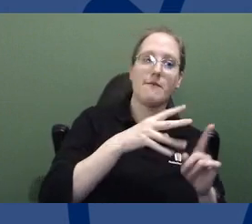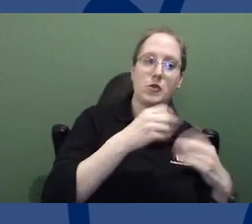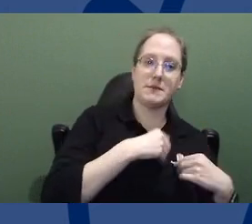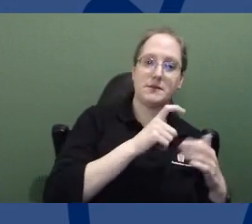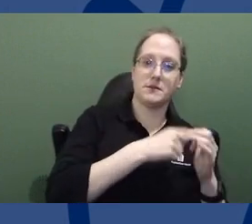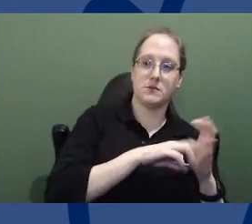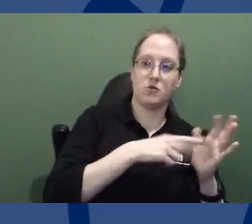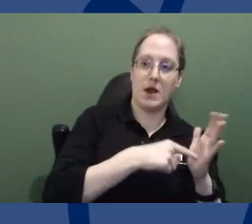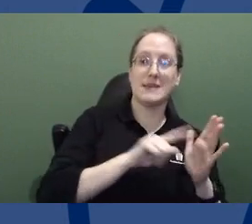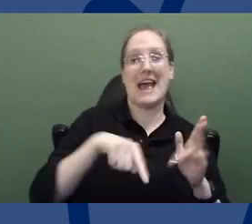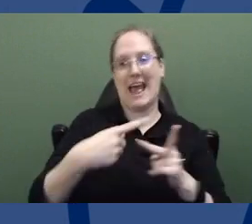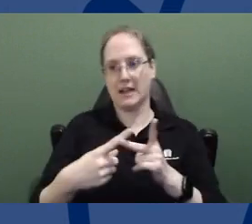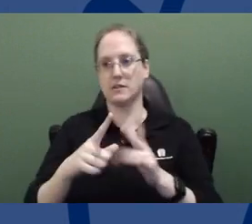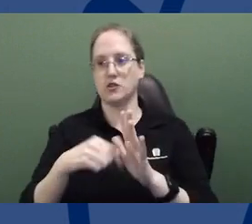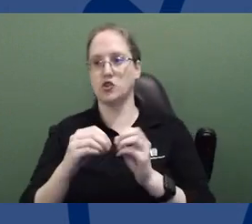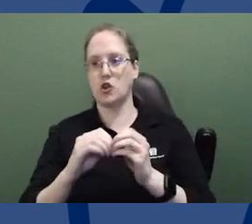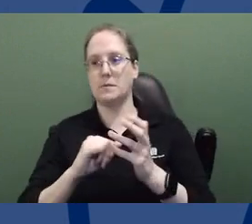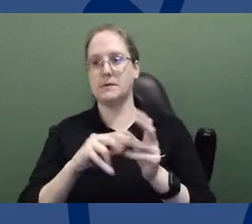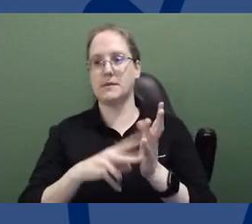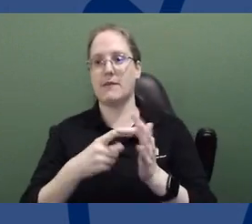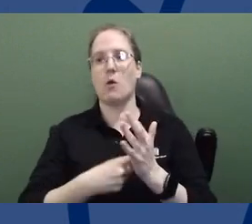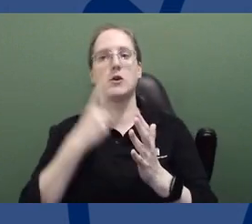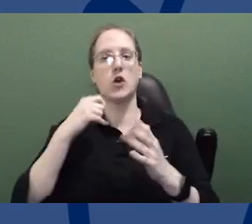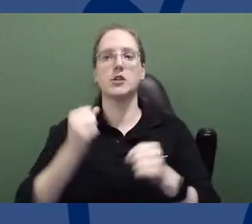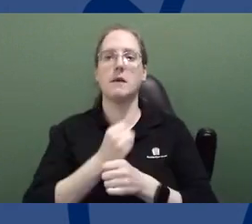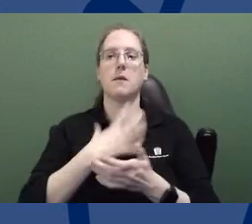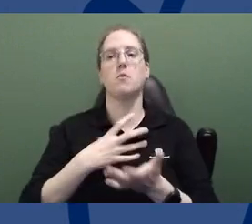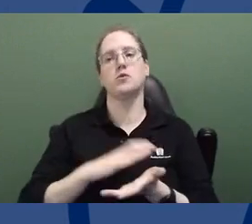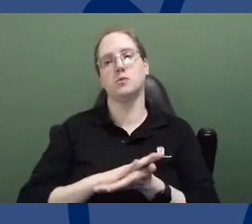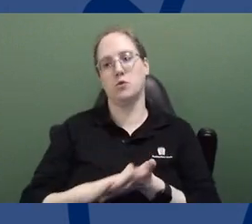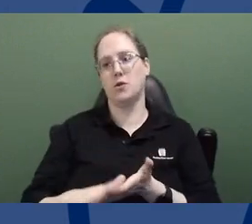to answer all of the same questions. Some of that messaging might have been to do with